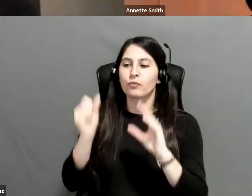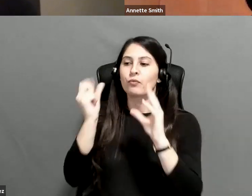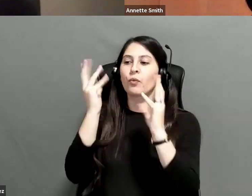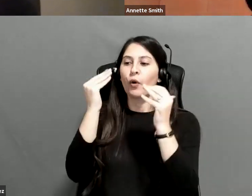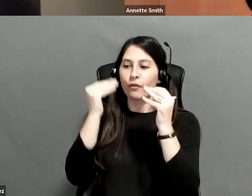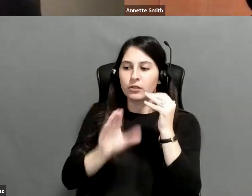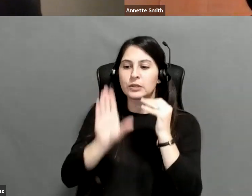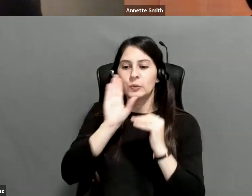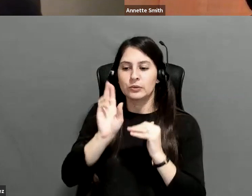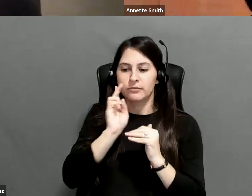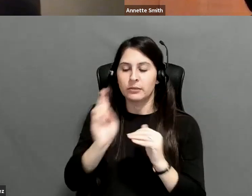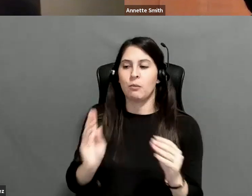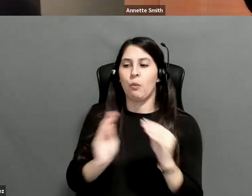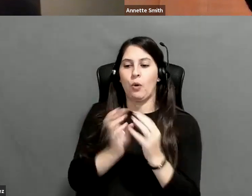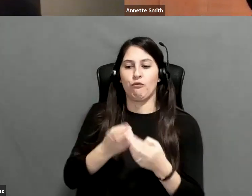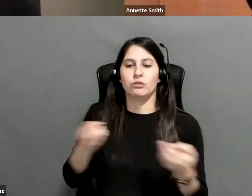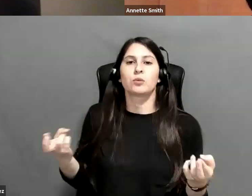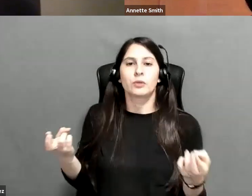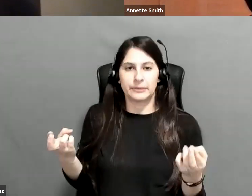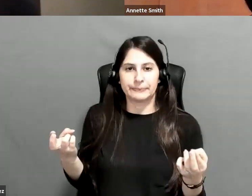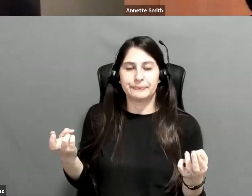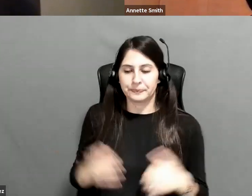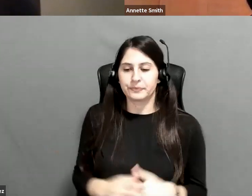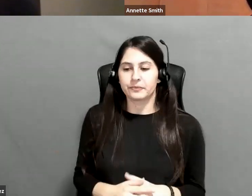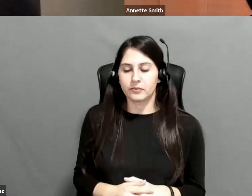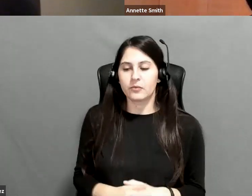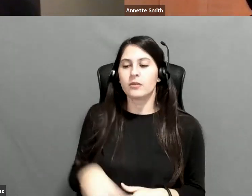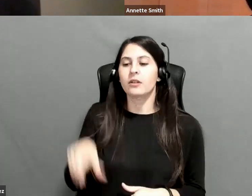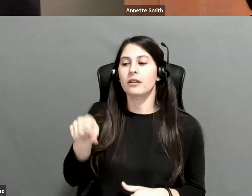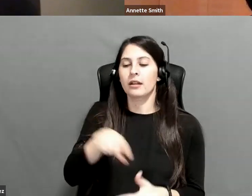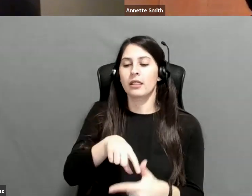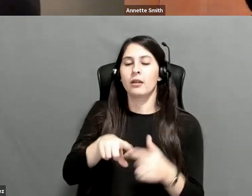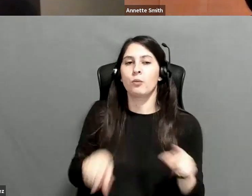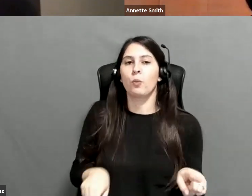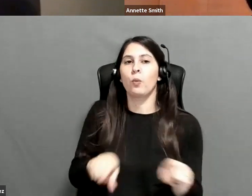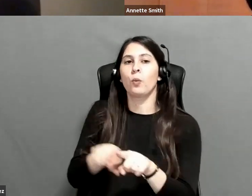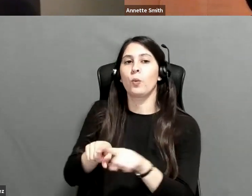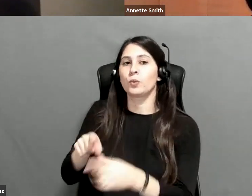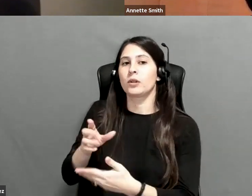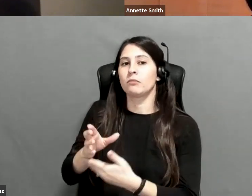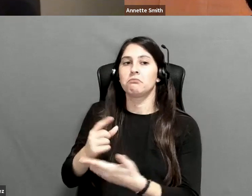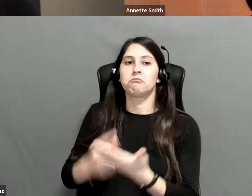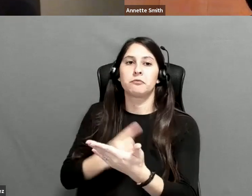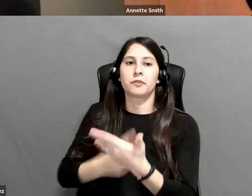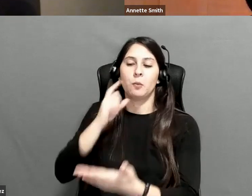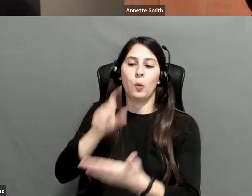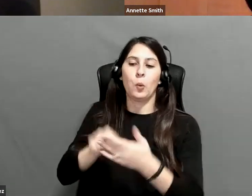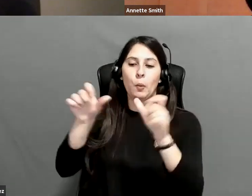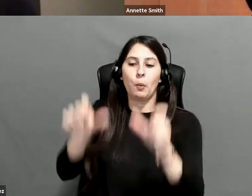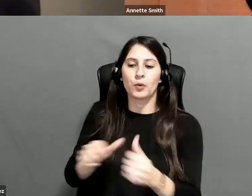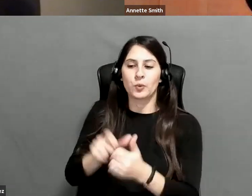You can search by state. So hopefully maybe you are in a state with more resources. Yeah.